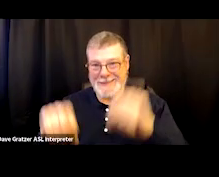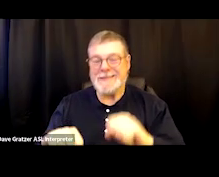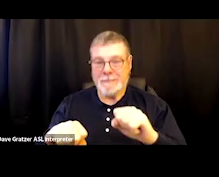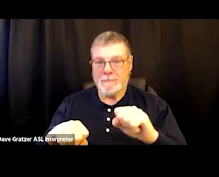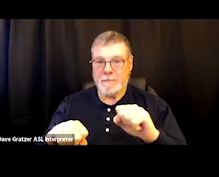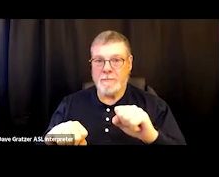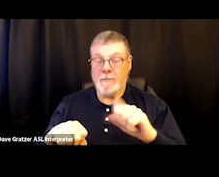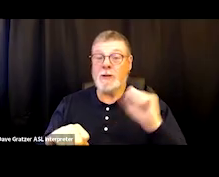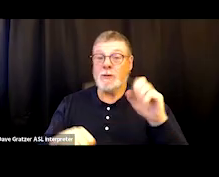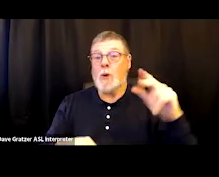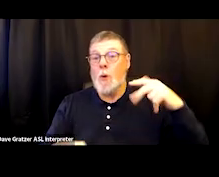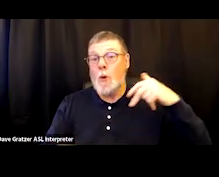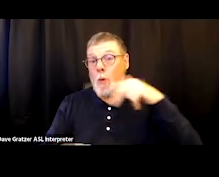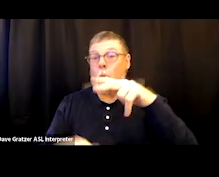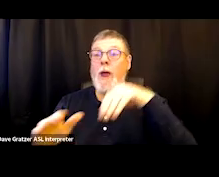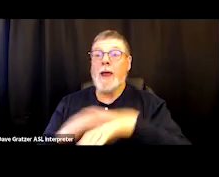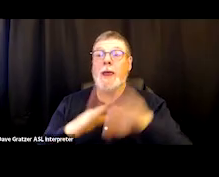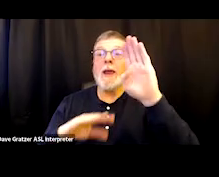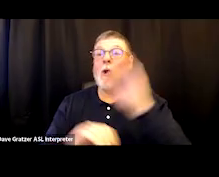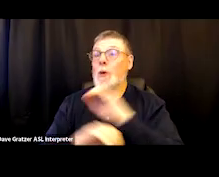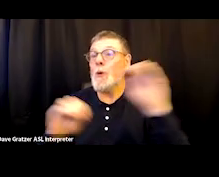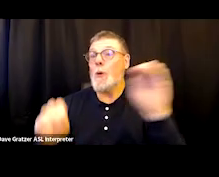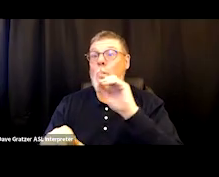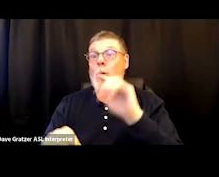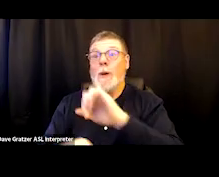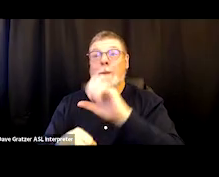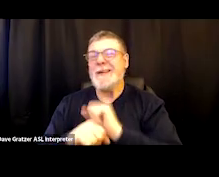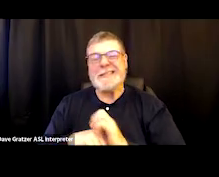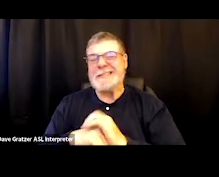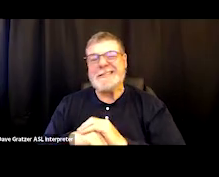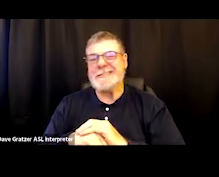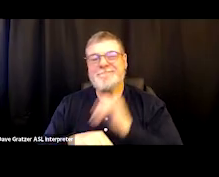So walking into Social Security with the applicant is not really advised anymore.